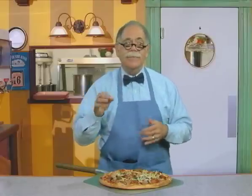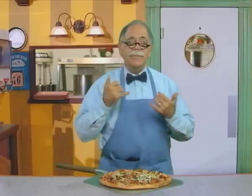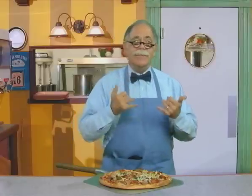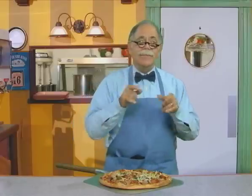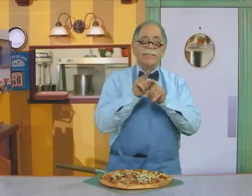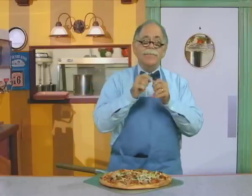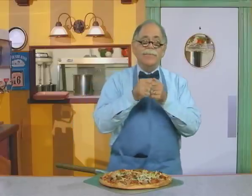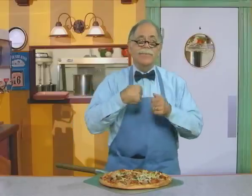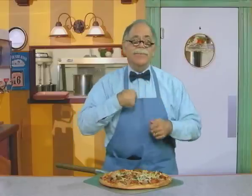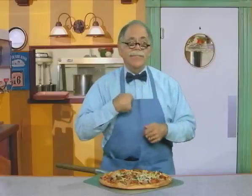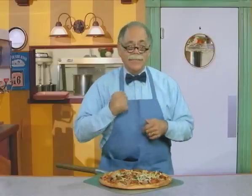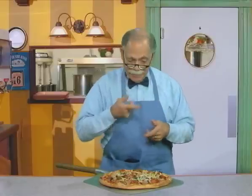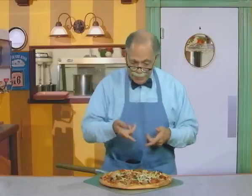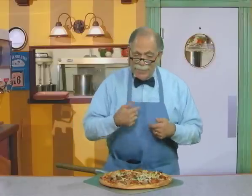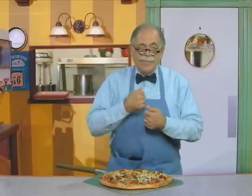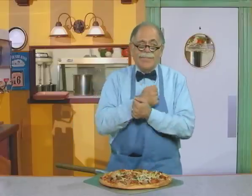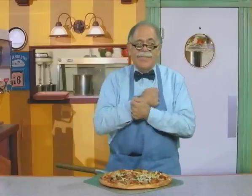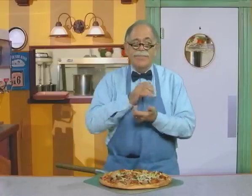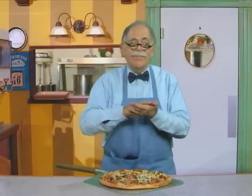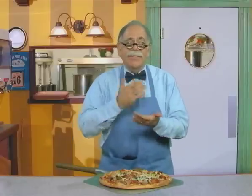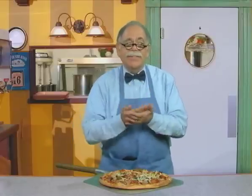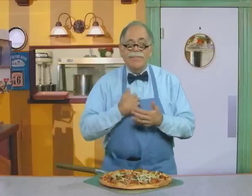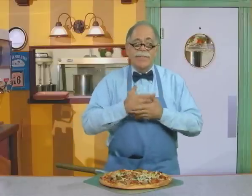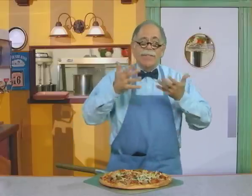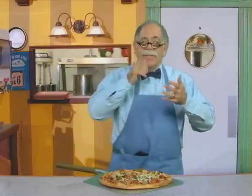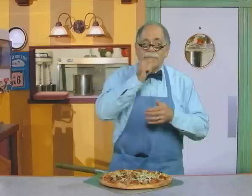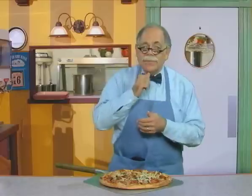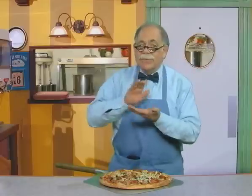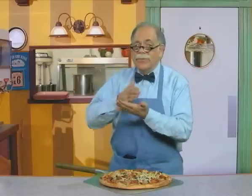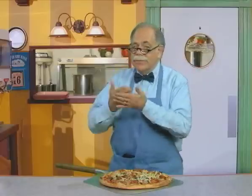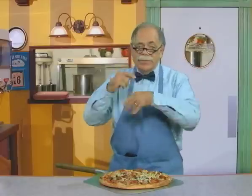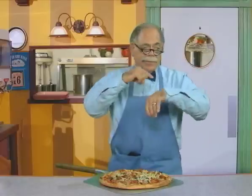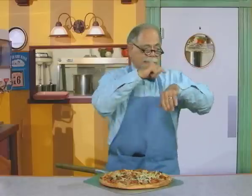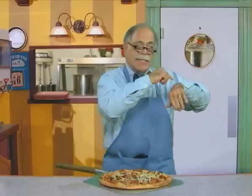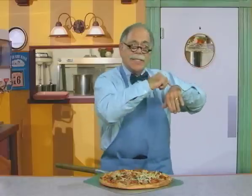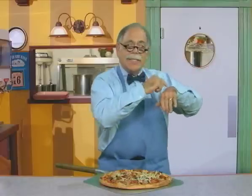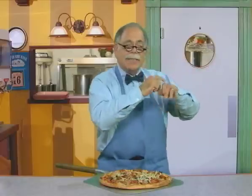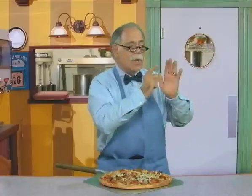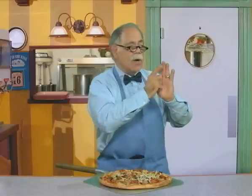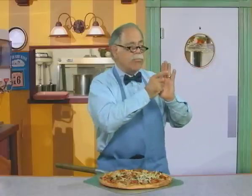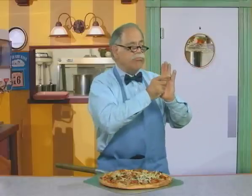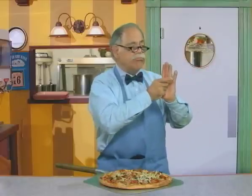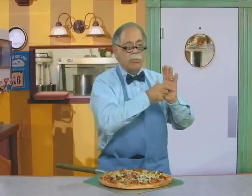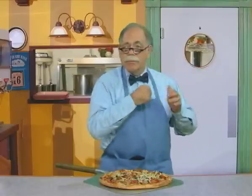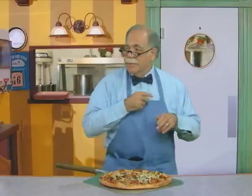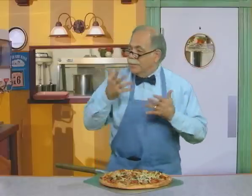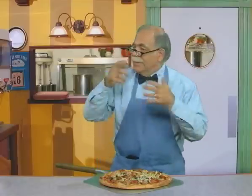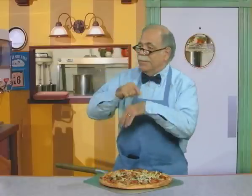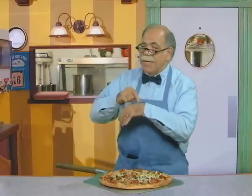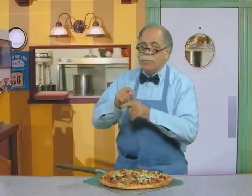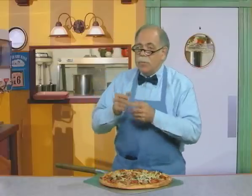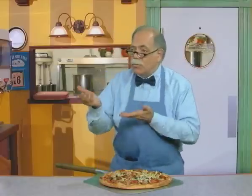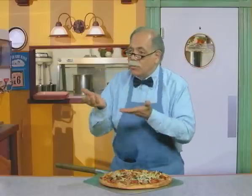THAT HAPPENS TO ME HERE AT THE FINGER FOOD CAFE. I MUST HAVE PATIENCE TO DO ALL THE COOKING, TO WATCH THE CLOCK, TO SERVE OTHERS.